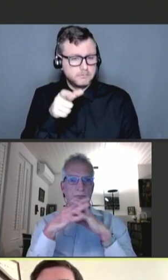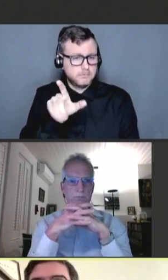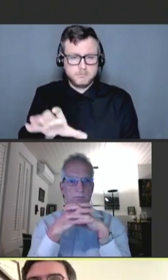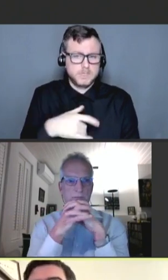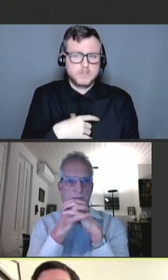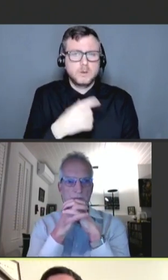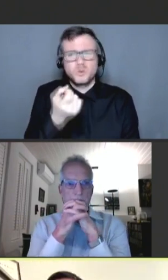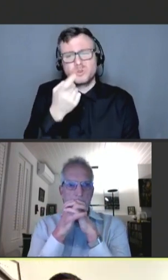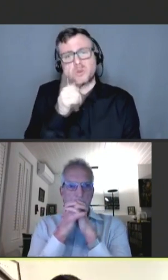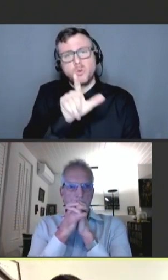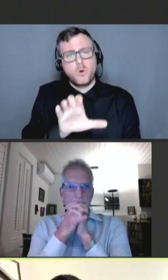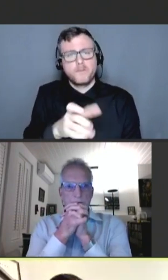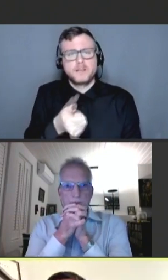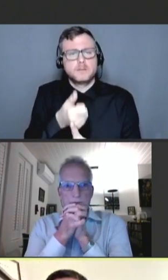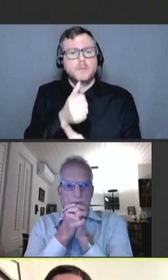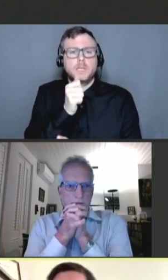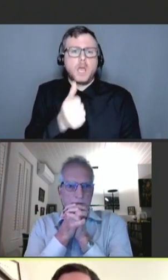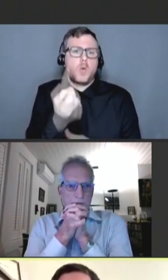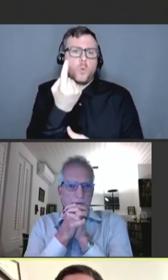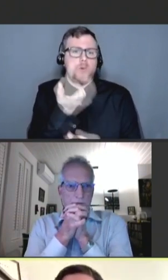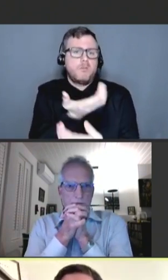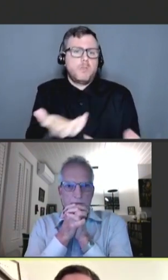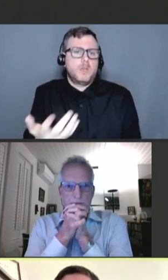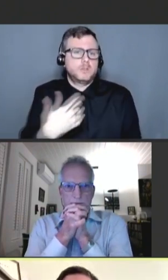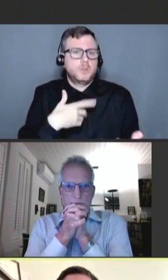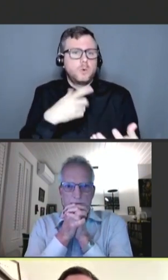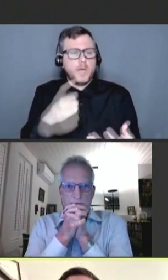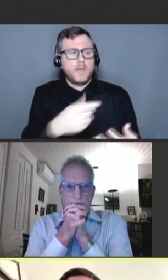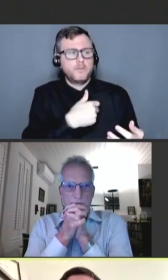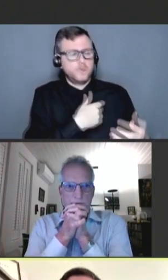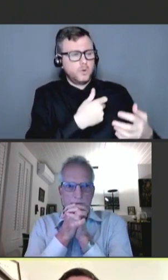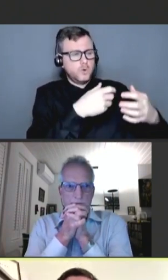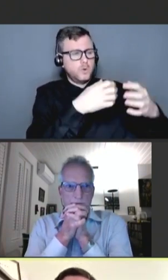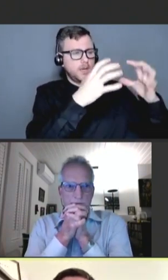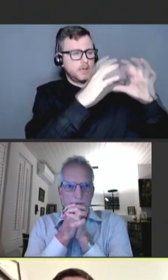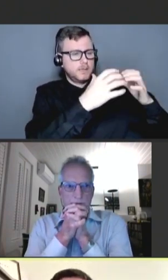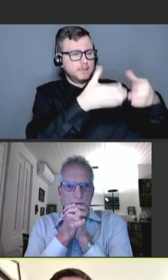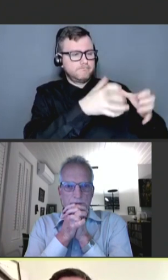you have, sort of, the decomposed influence of vaccine on injury and different organ systems,